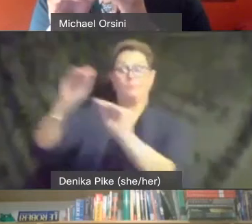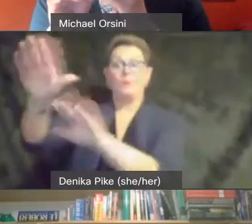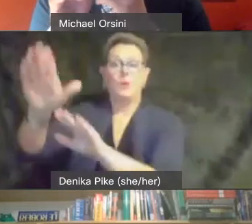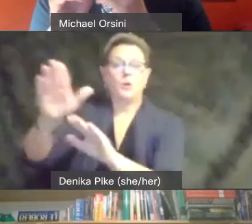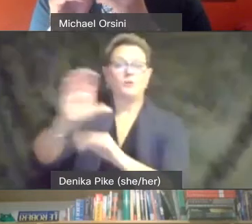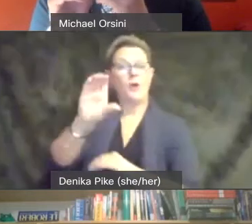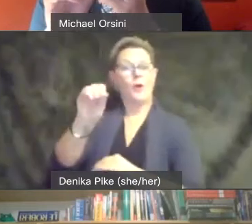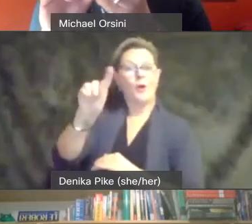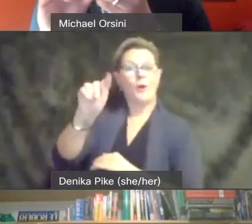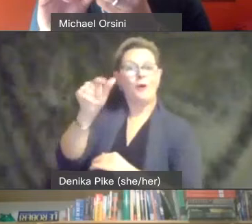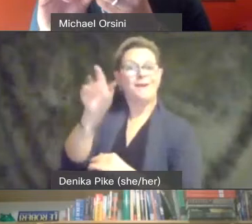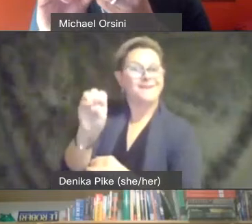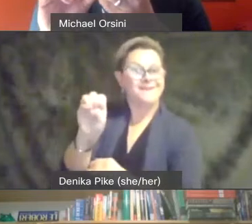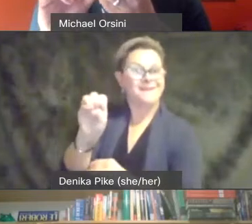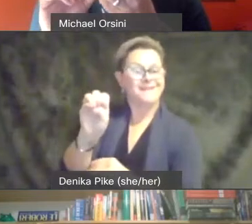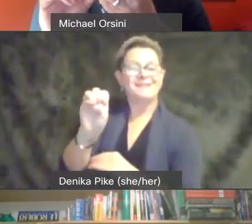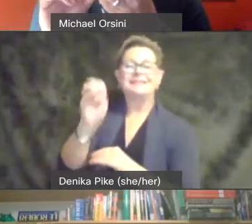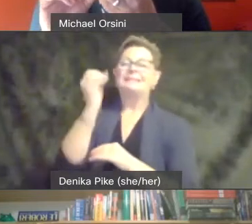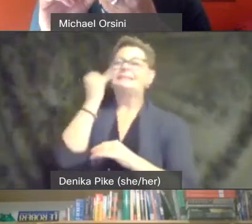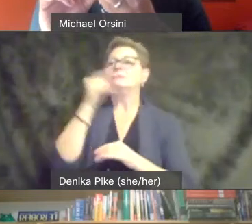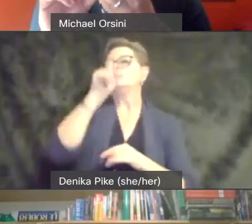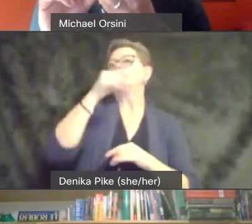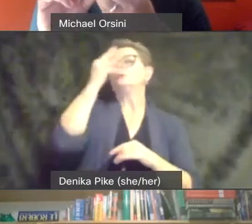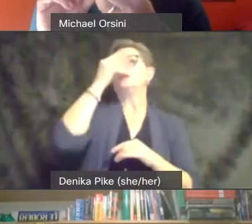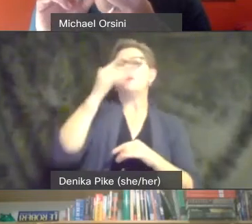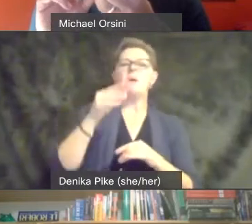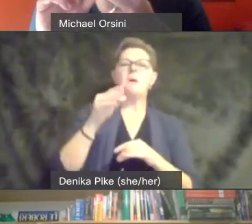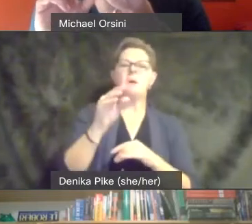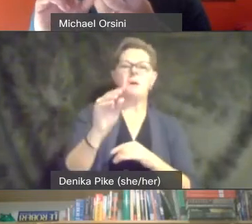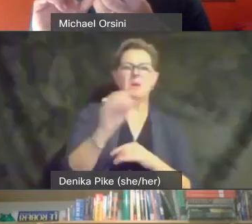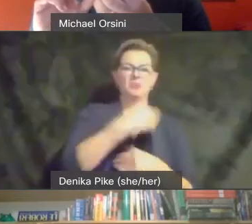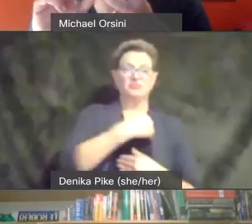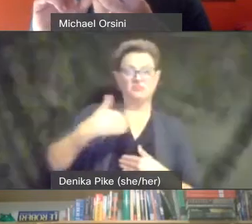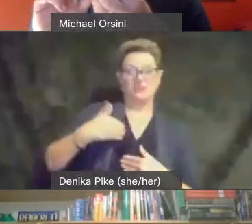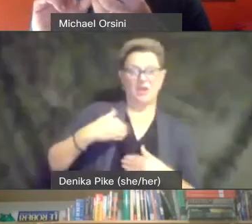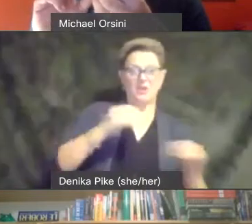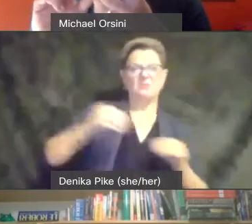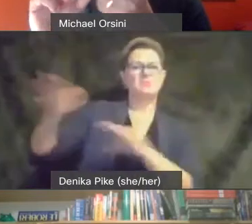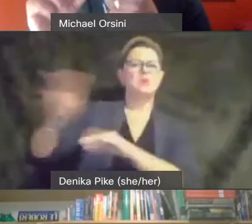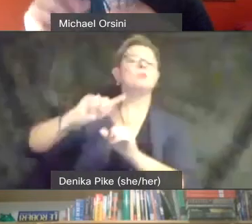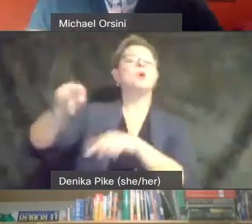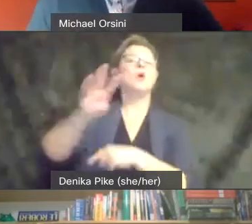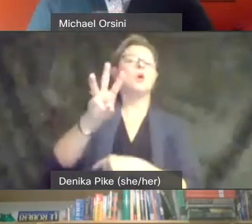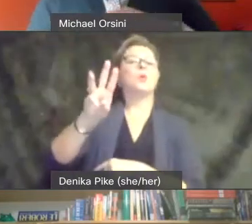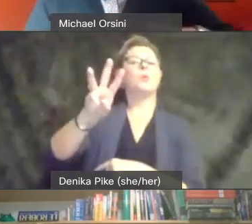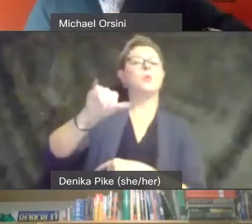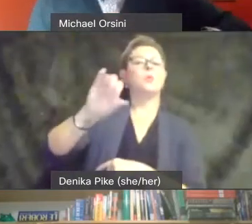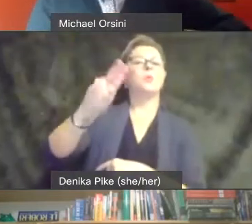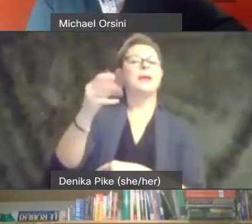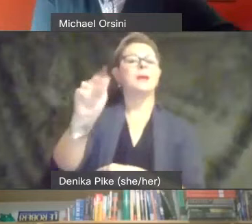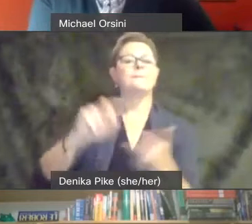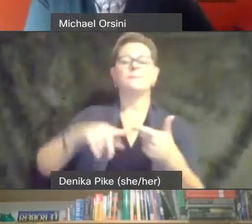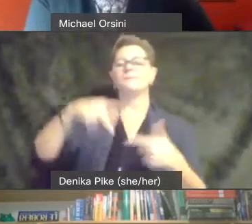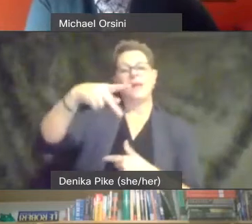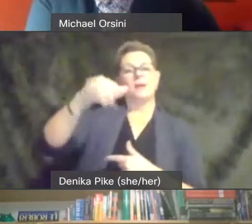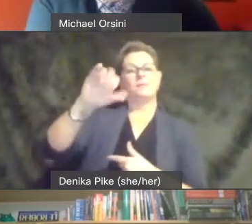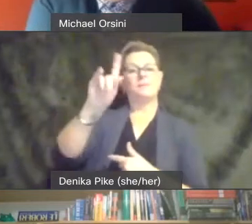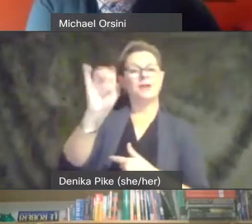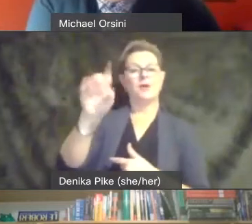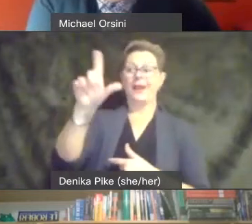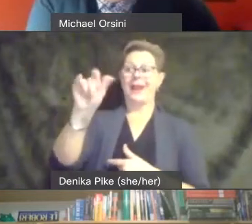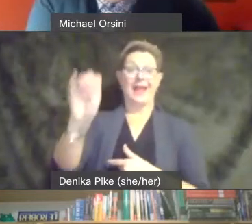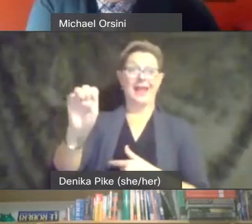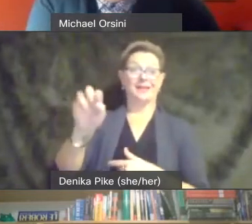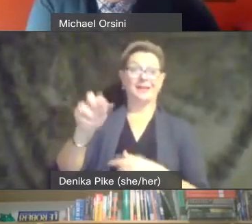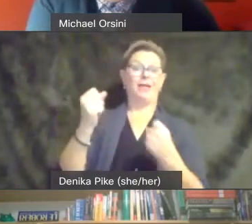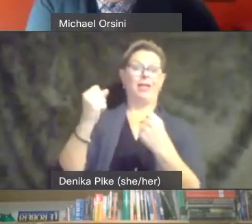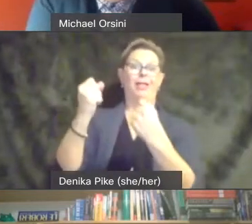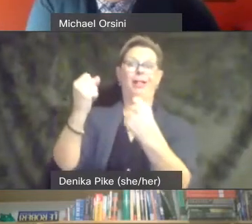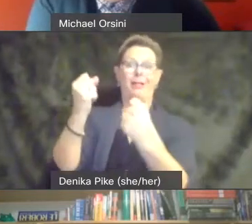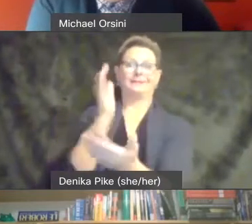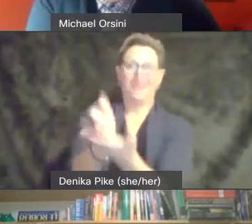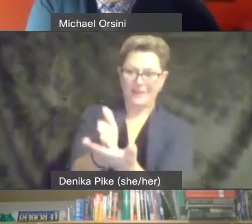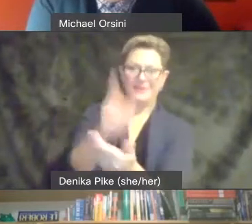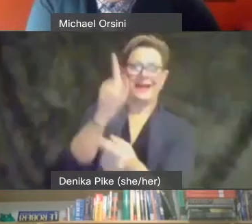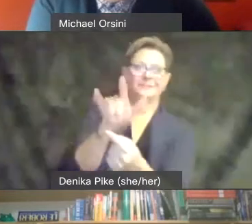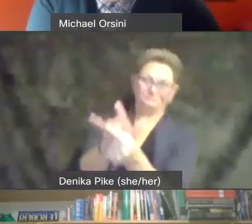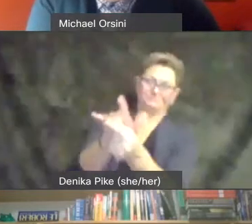And whether you should consider moving out of Toronto to go live in wisdom, or pick a lake, or, which is the farthest northeastern fly uh, you can drive on the road before you have to start flying North, um, or to anywhere else.